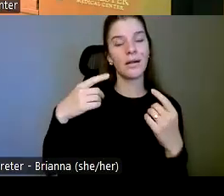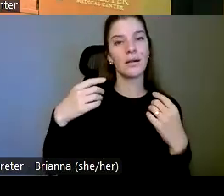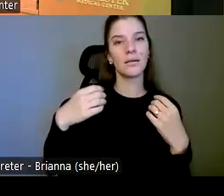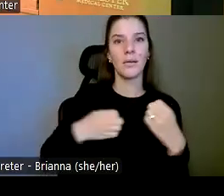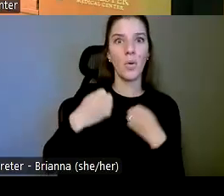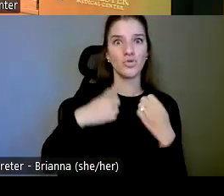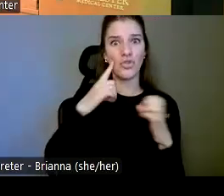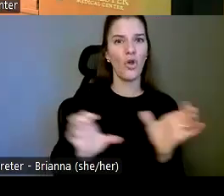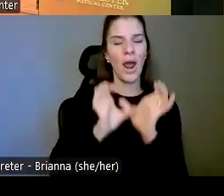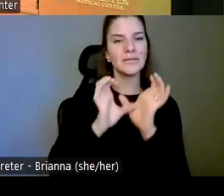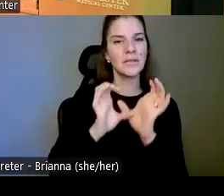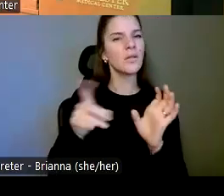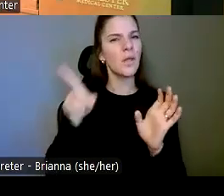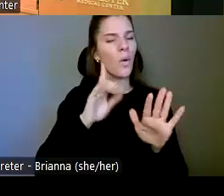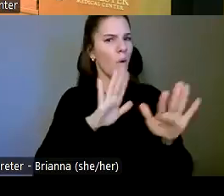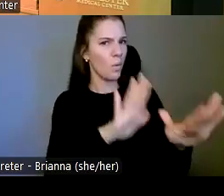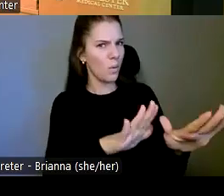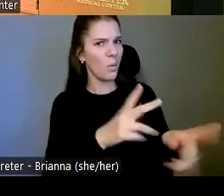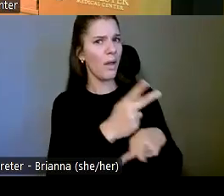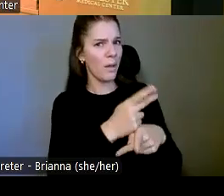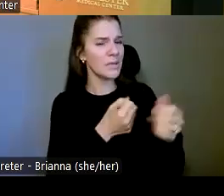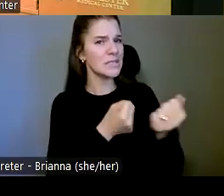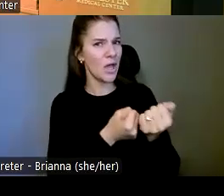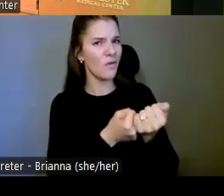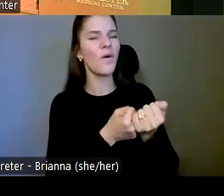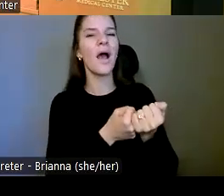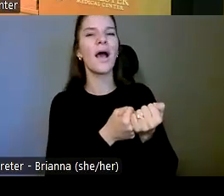right there but then talk with both the health partner and the person say you're not a crisis